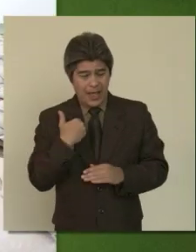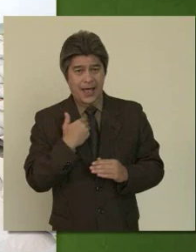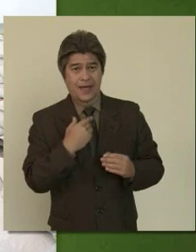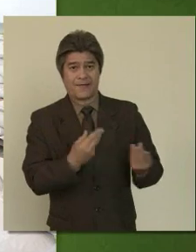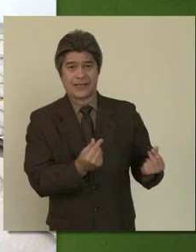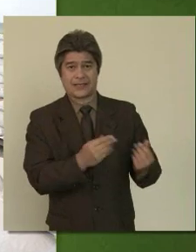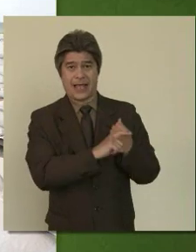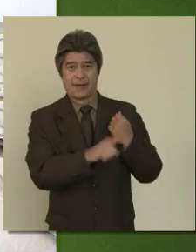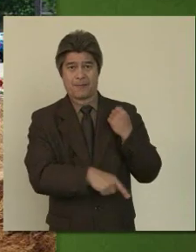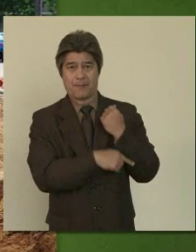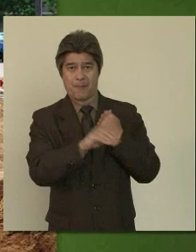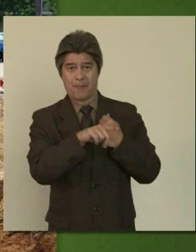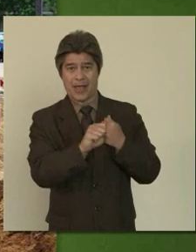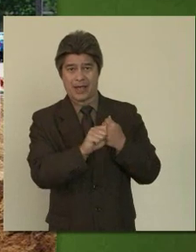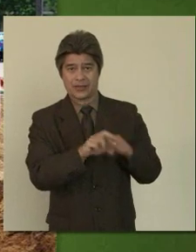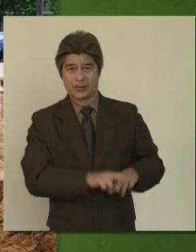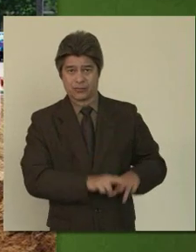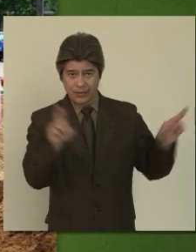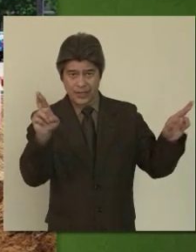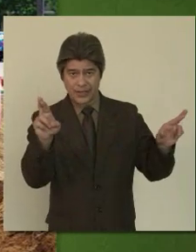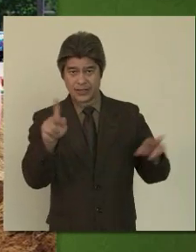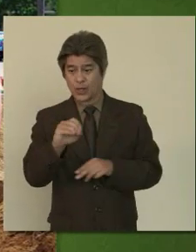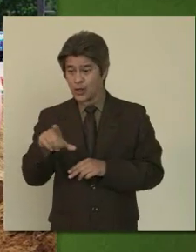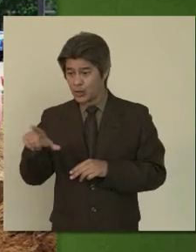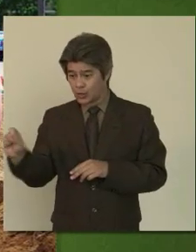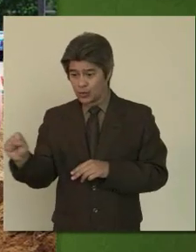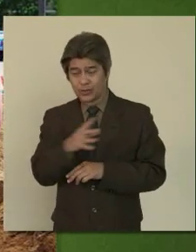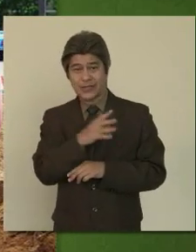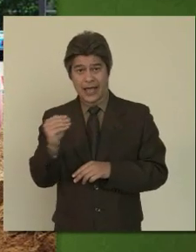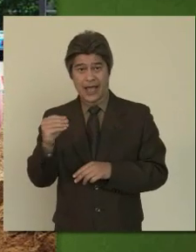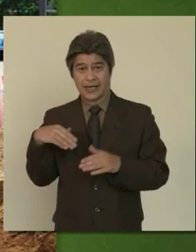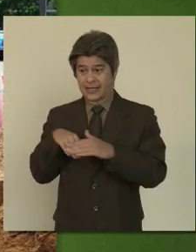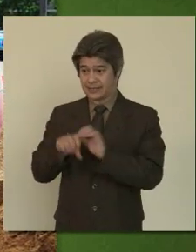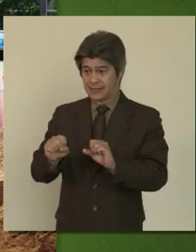sandbags available. The necessary tools, and a source of sand accessible to fill